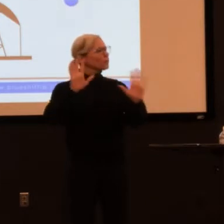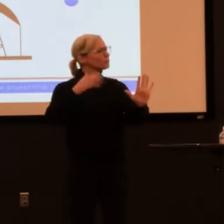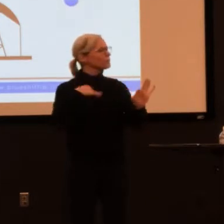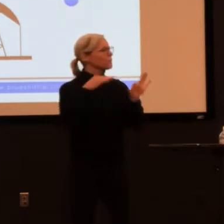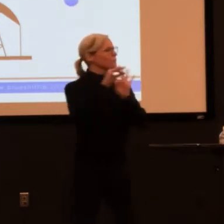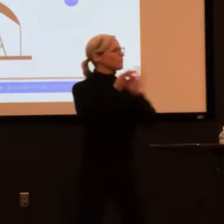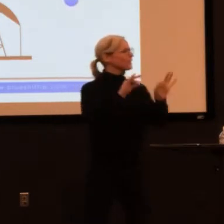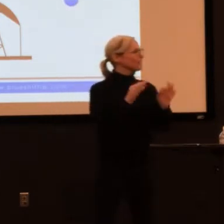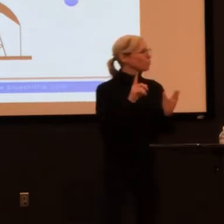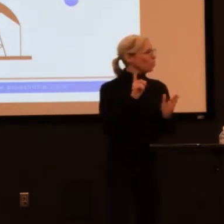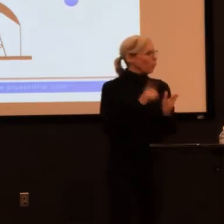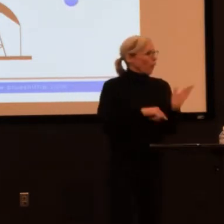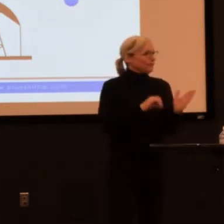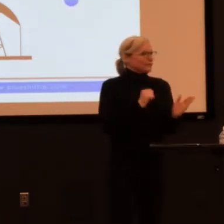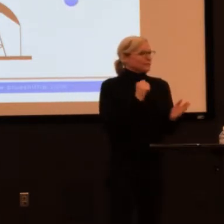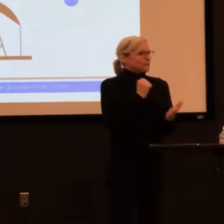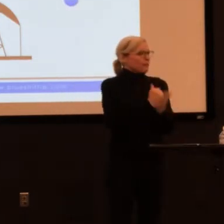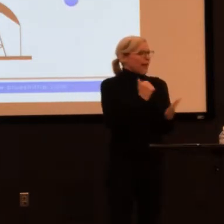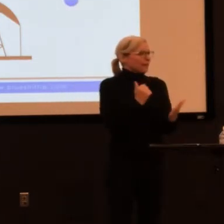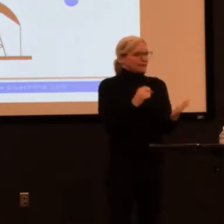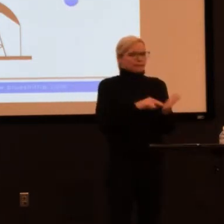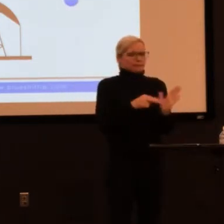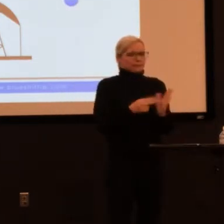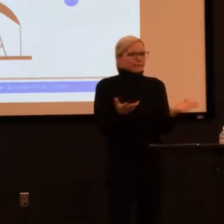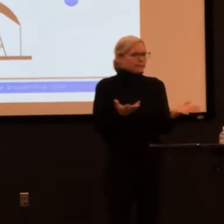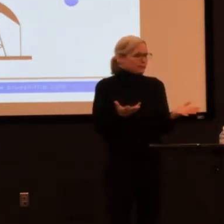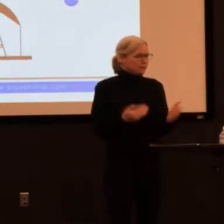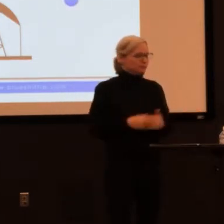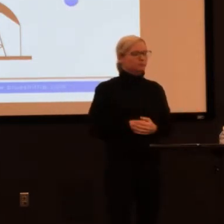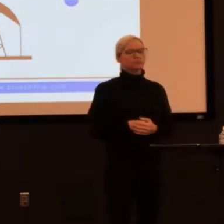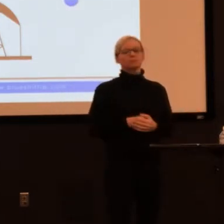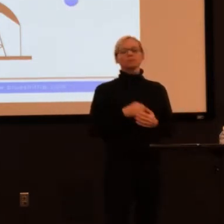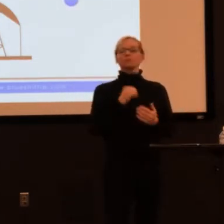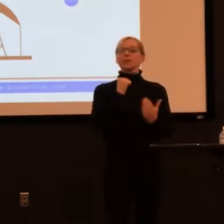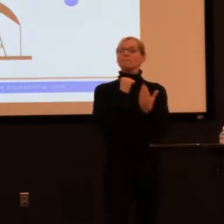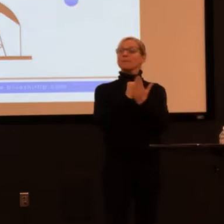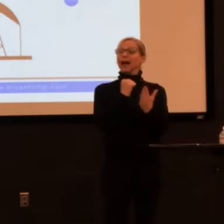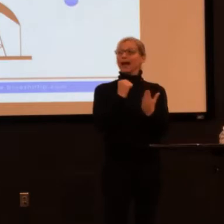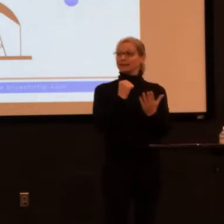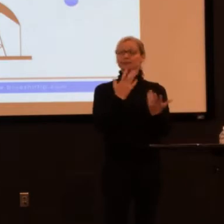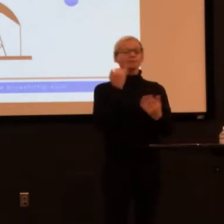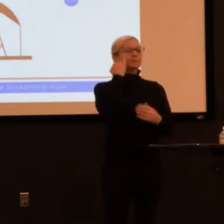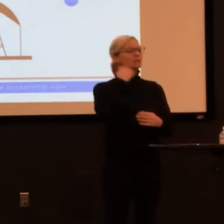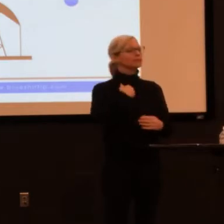A patent is a kind of legal protection for an invention, like a mousetrap.